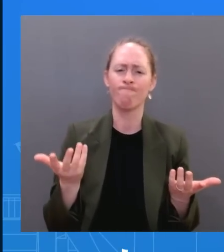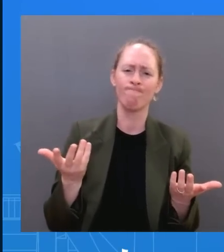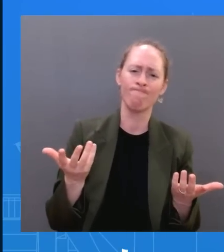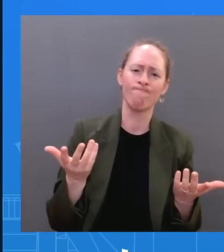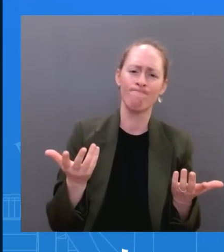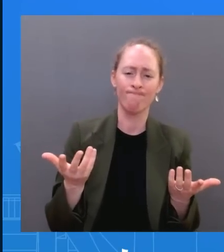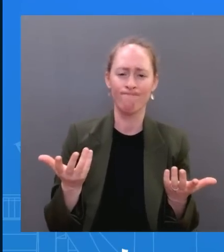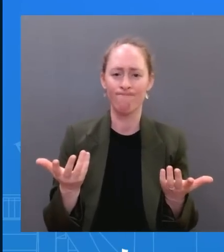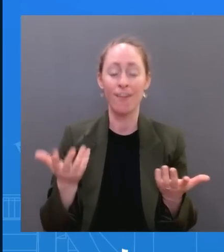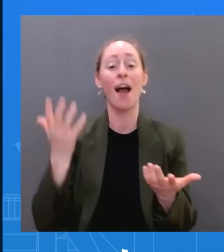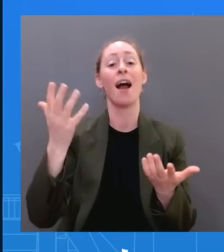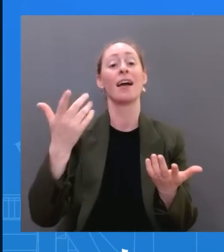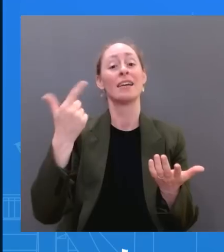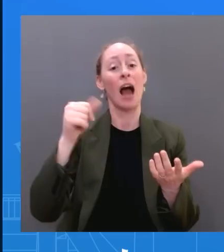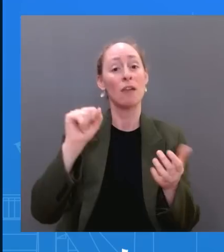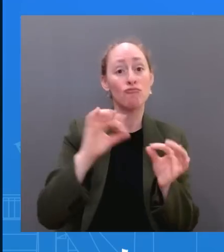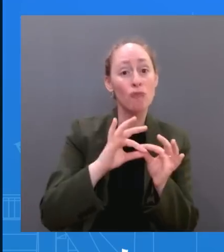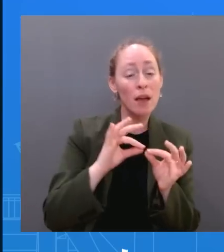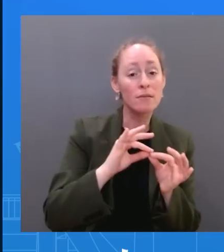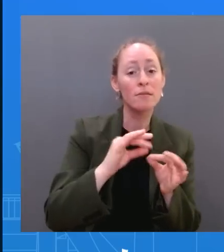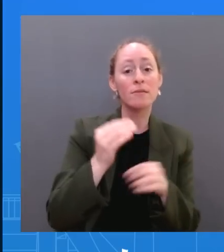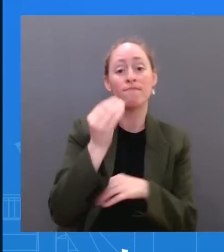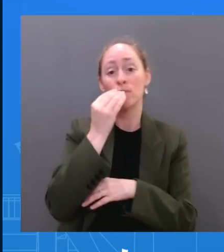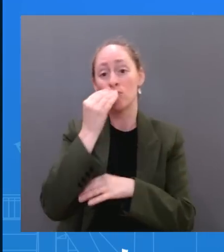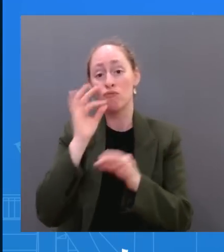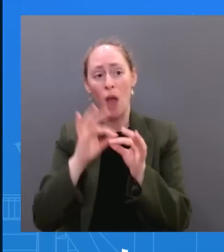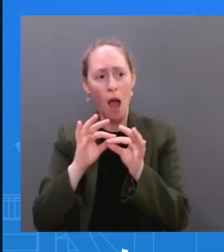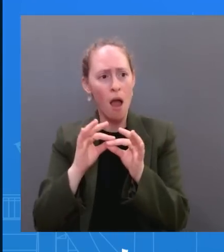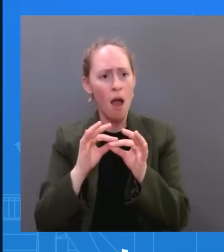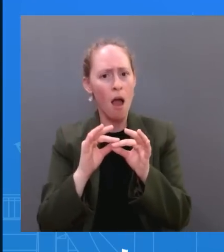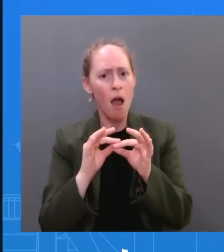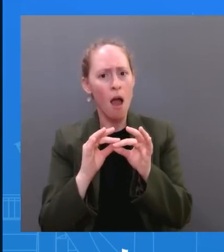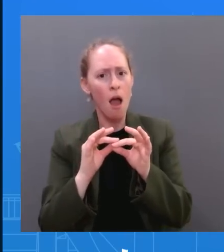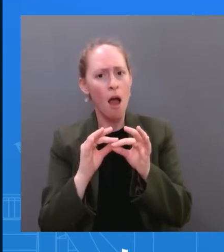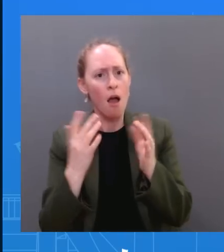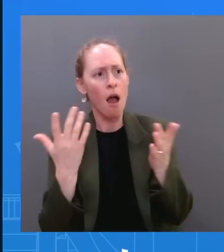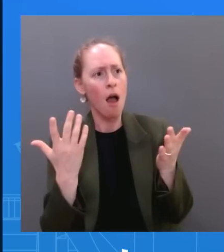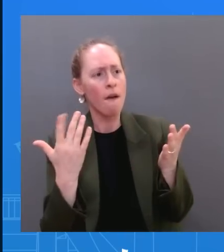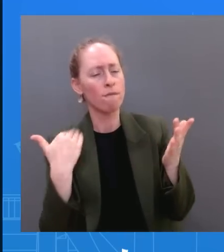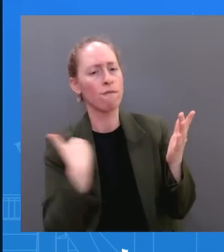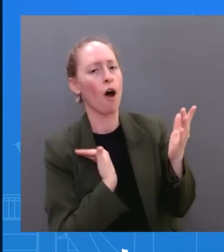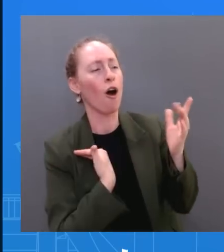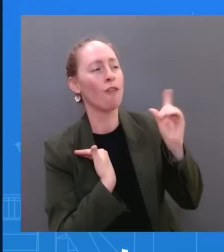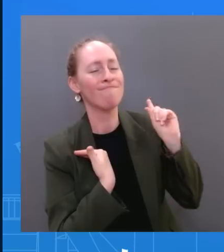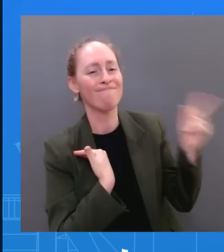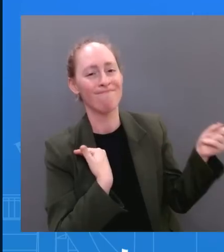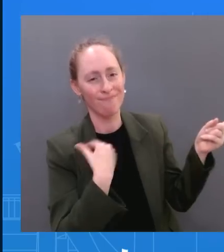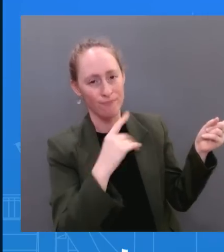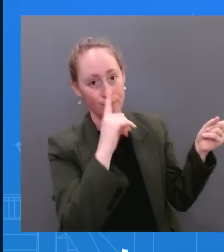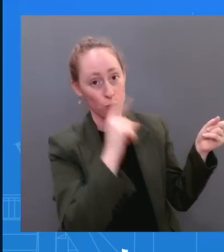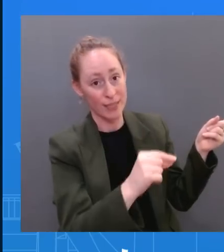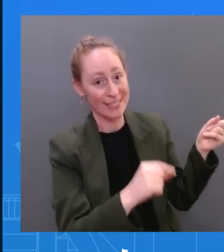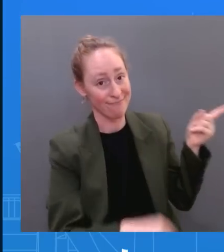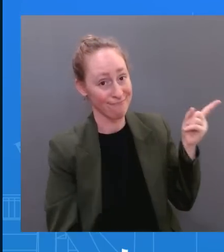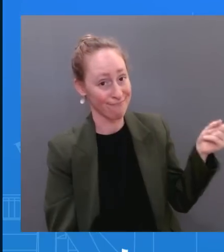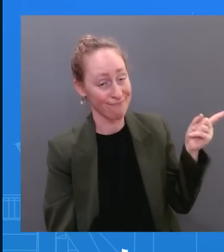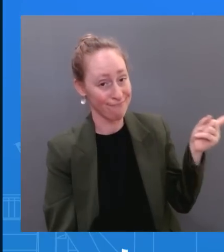because of Mr. Putin's war in Ukraine. And what we -- and how -- in particular with food and gas,